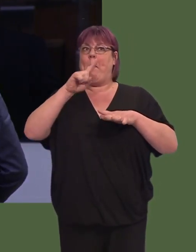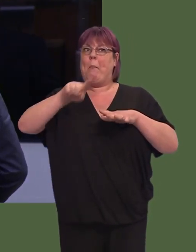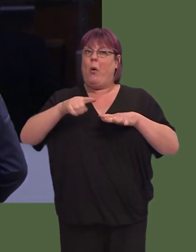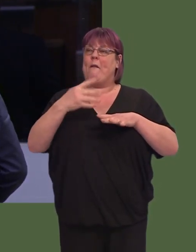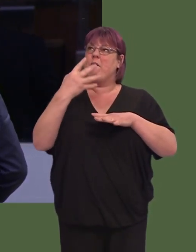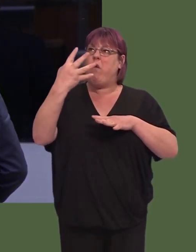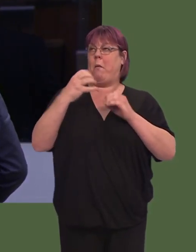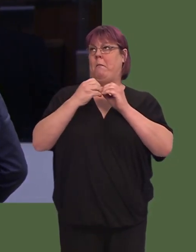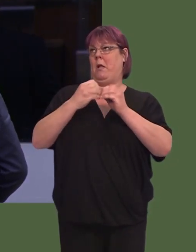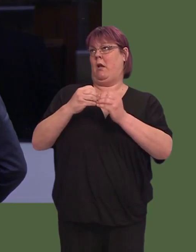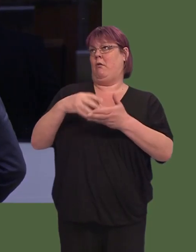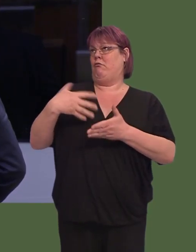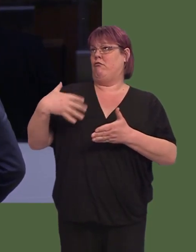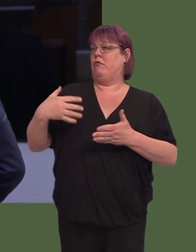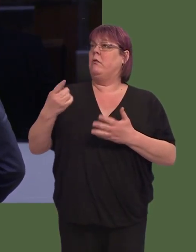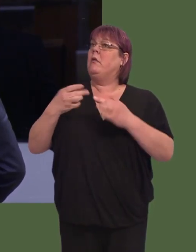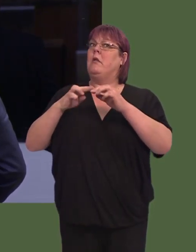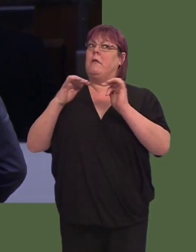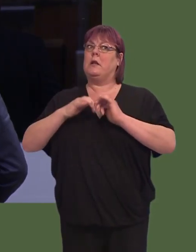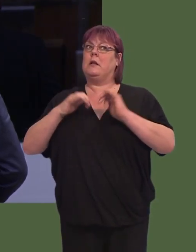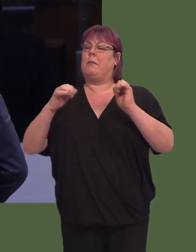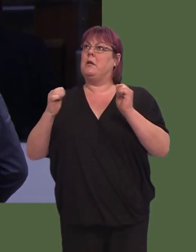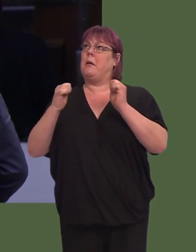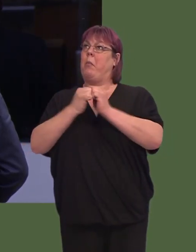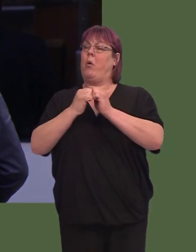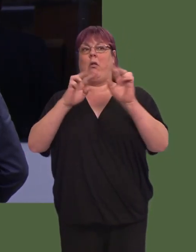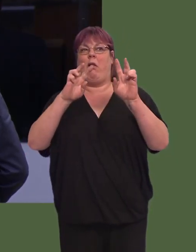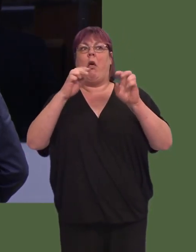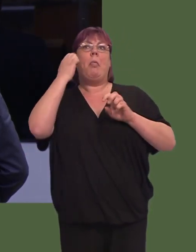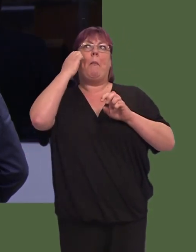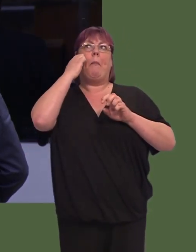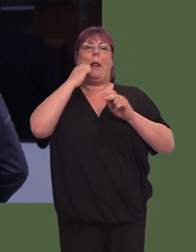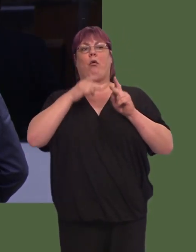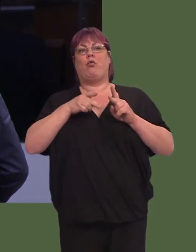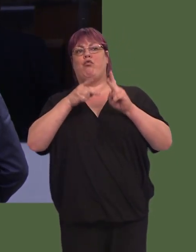If the Assembly does support the black route in the vote that we're now going to have,